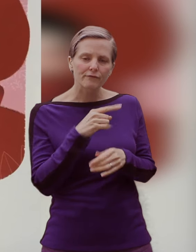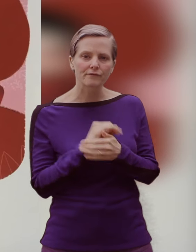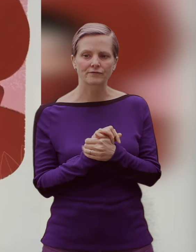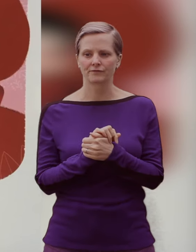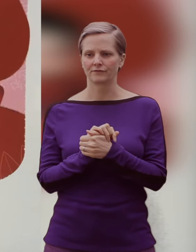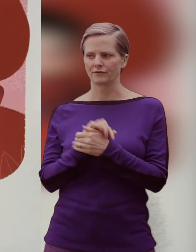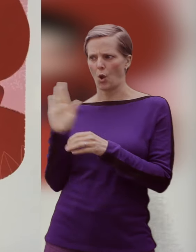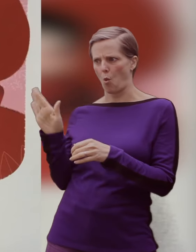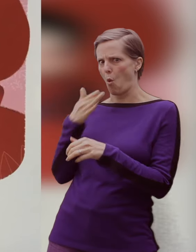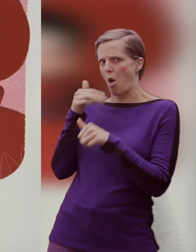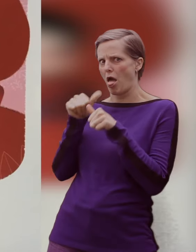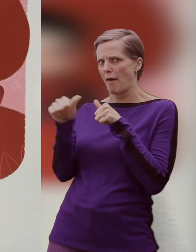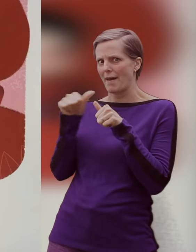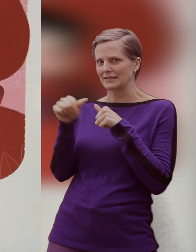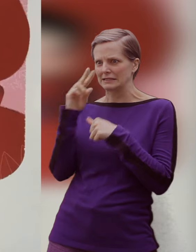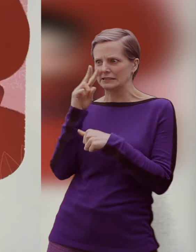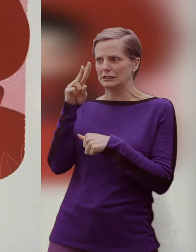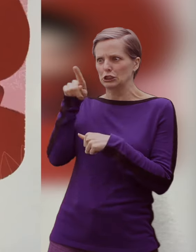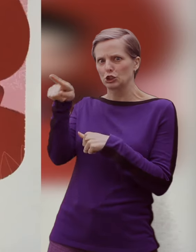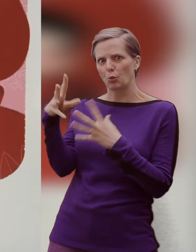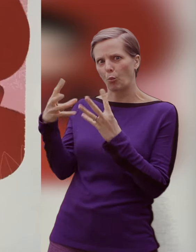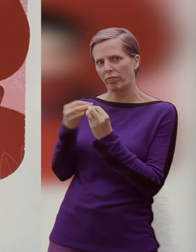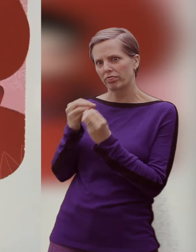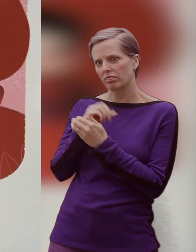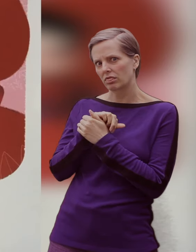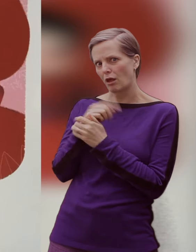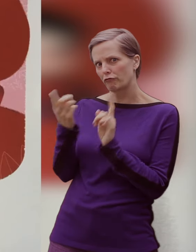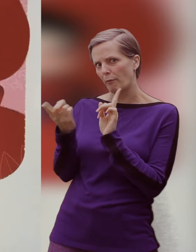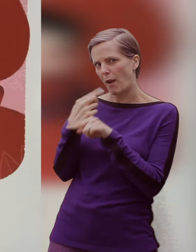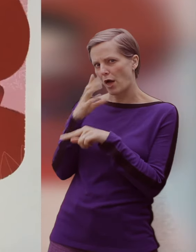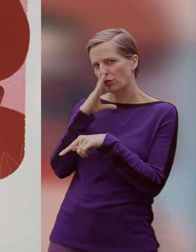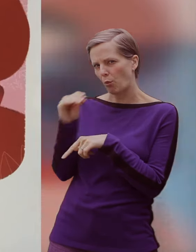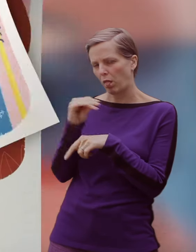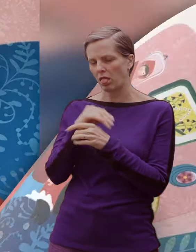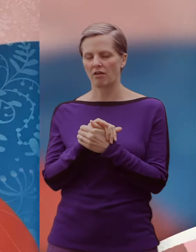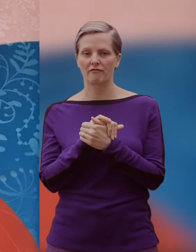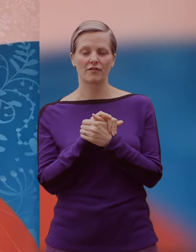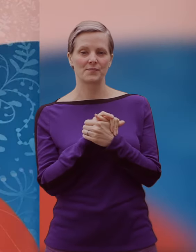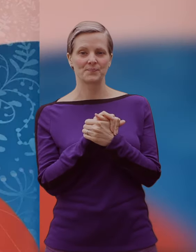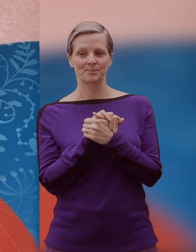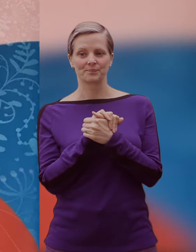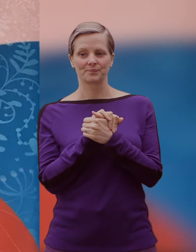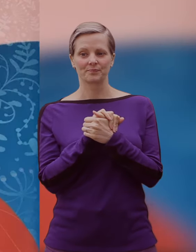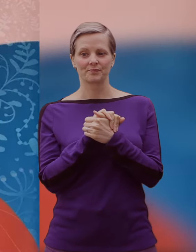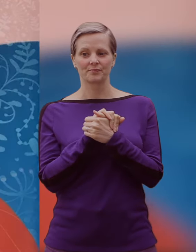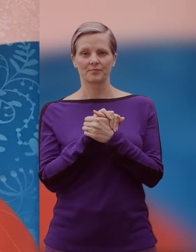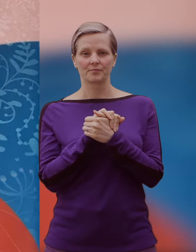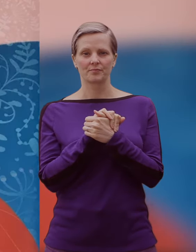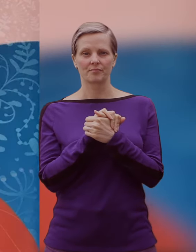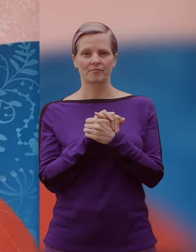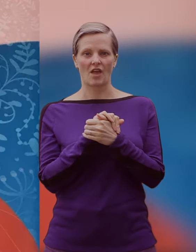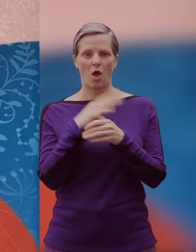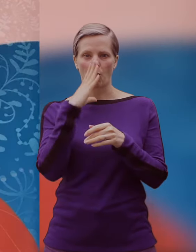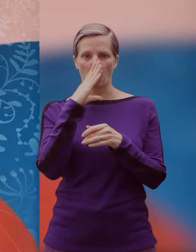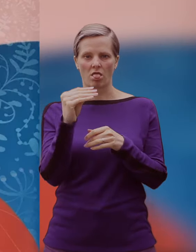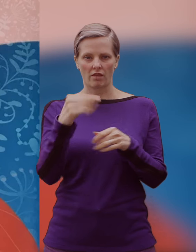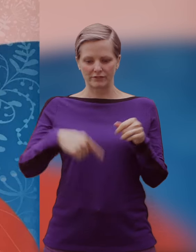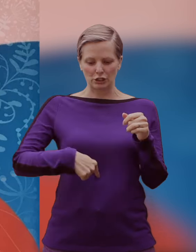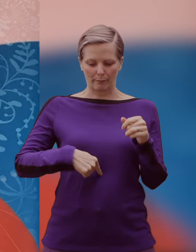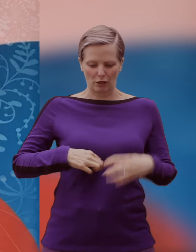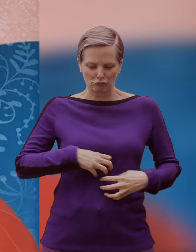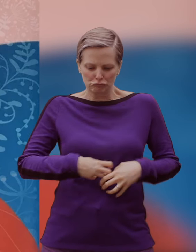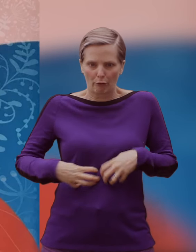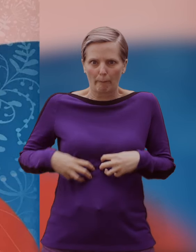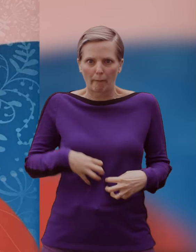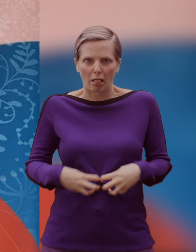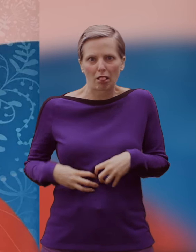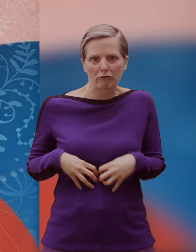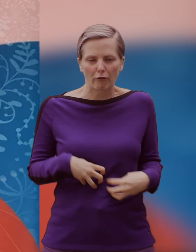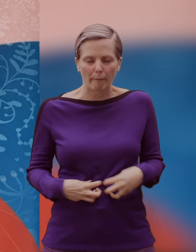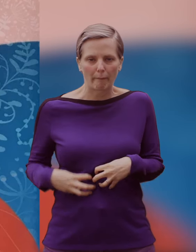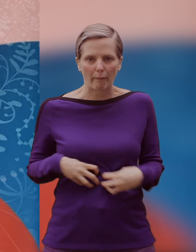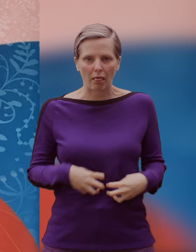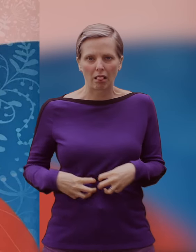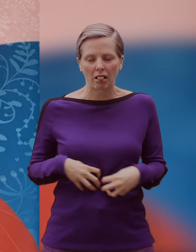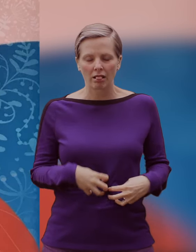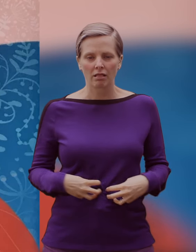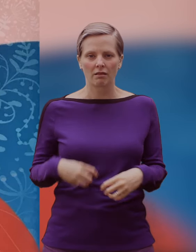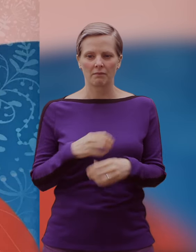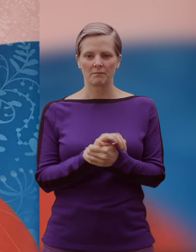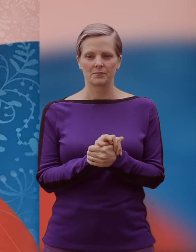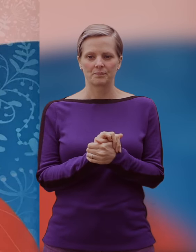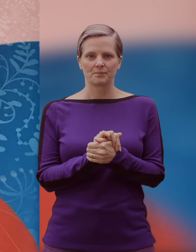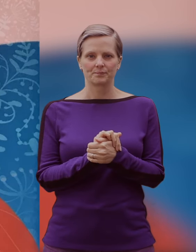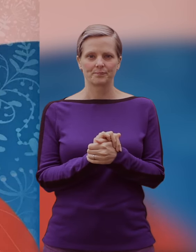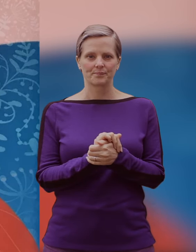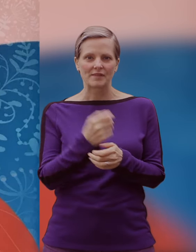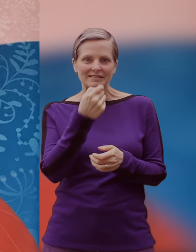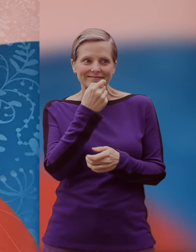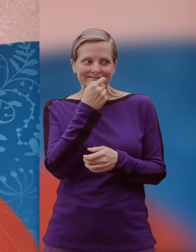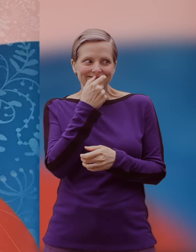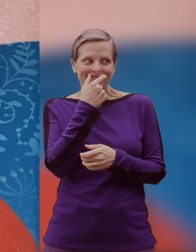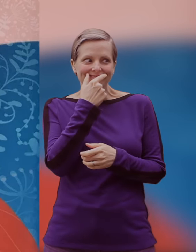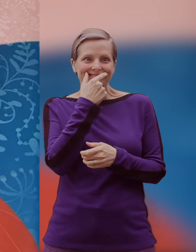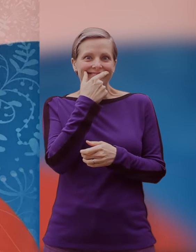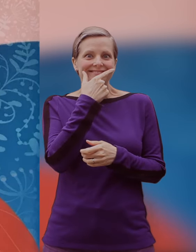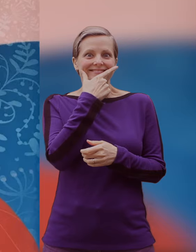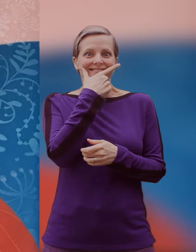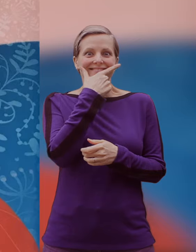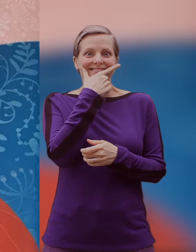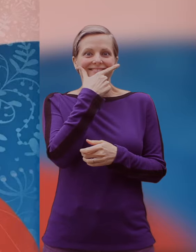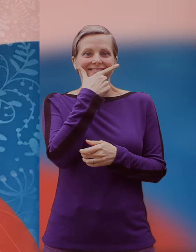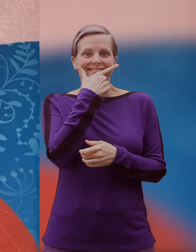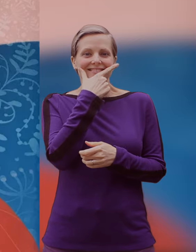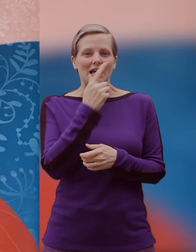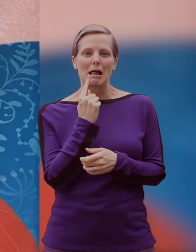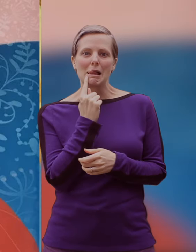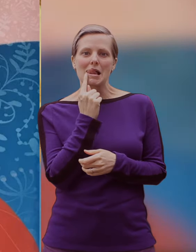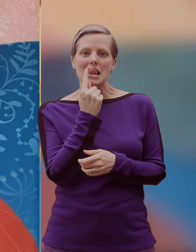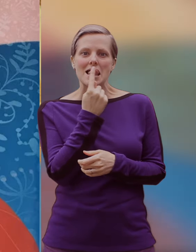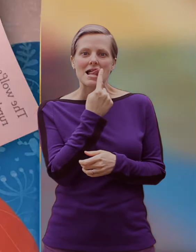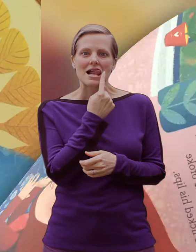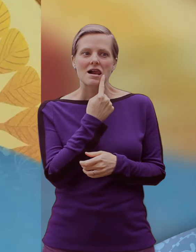All the better to see you with replied the wolf. The Wolf's tummy went along rumble rumble rumble again and a huge smile broke across his face as he licked his lips.